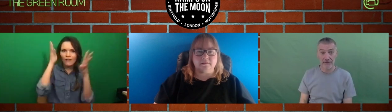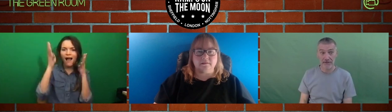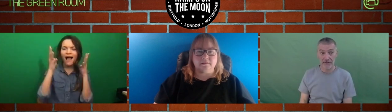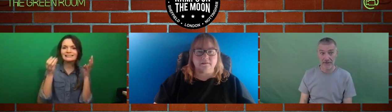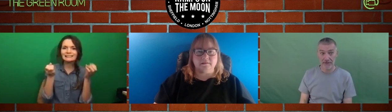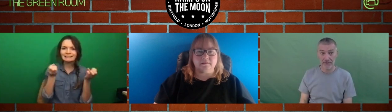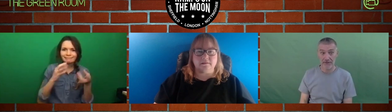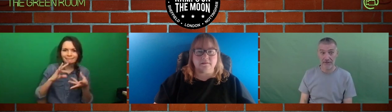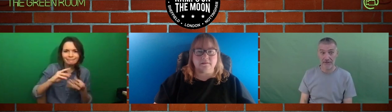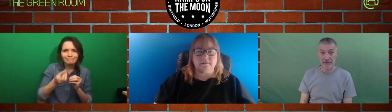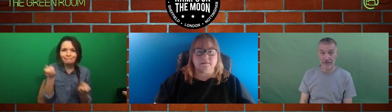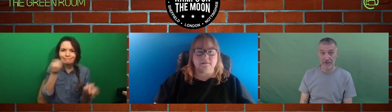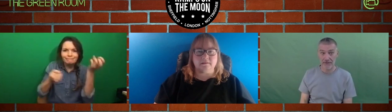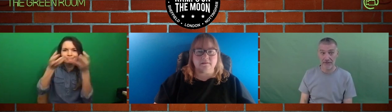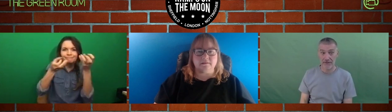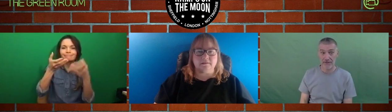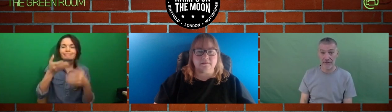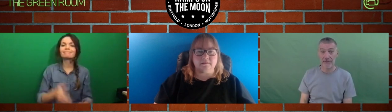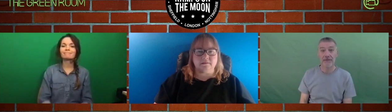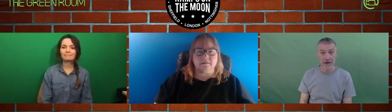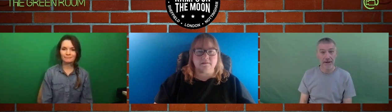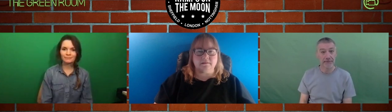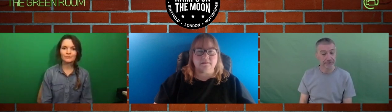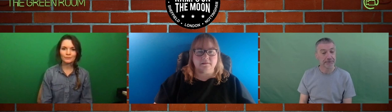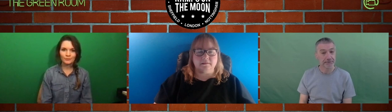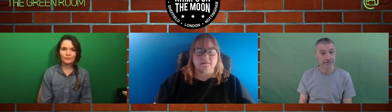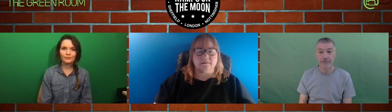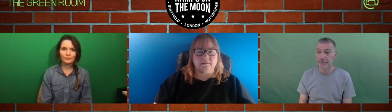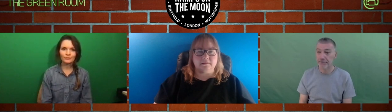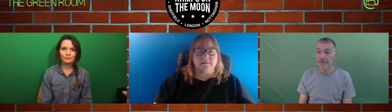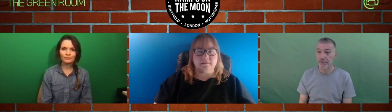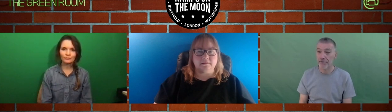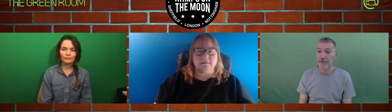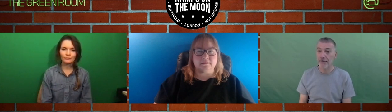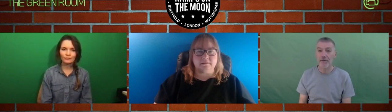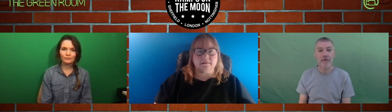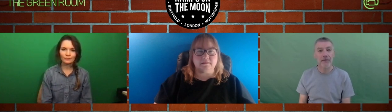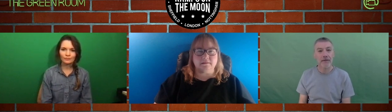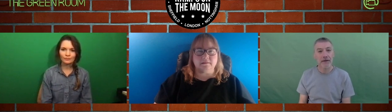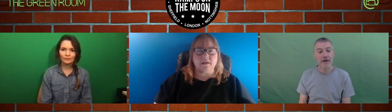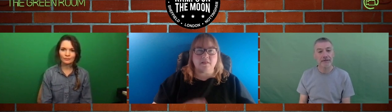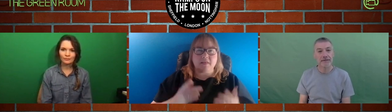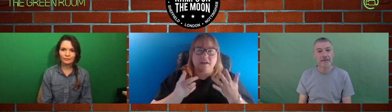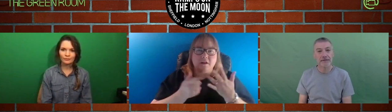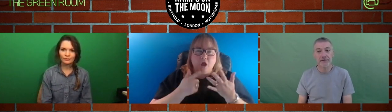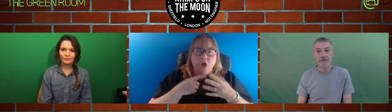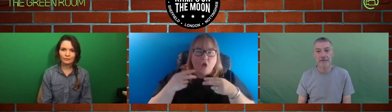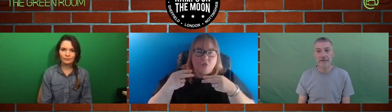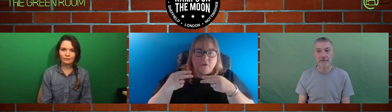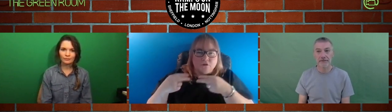Yeah, yes. KP: Great and then for other shows you learn scripts right? So you would have a